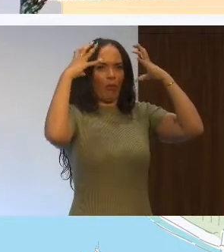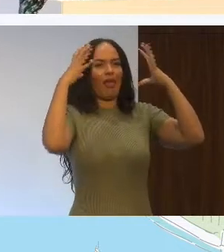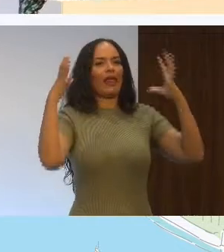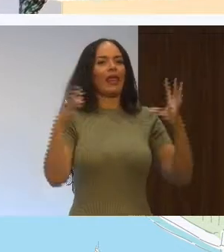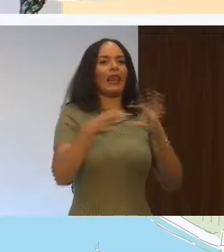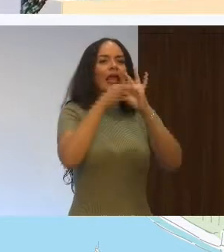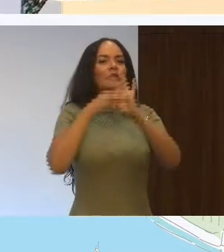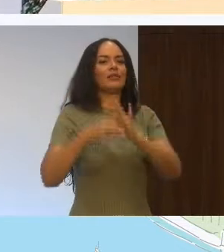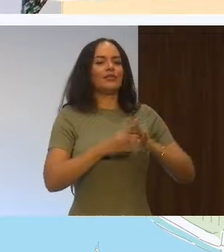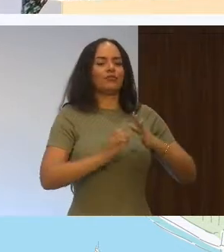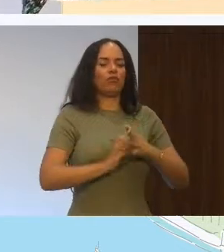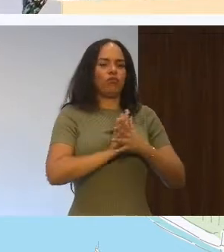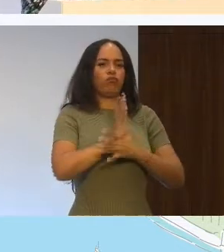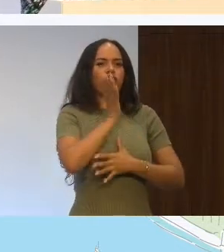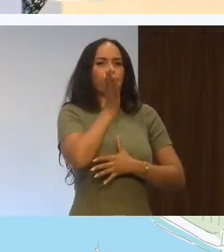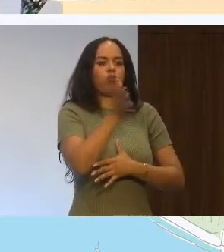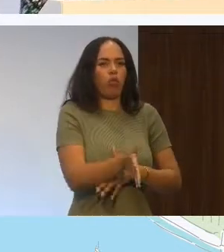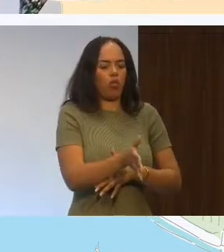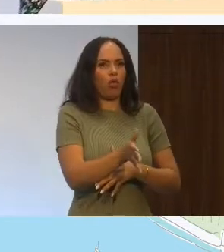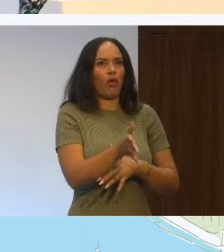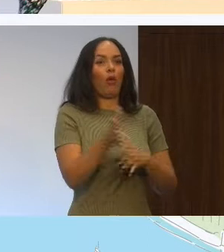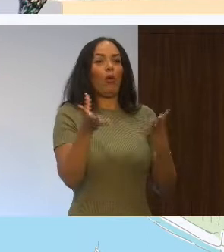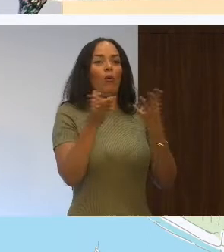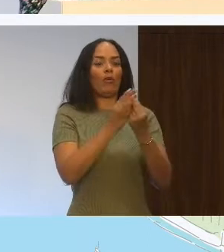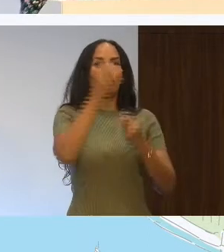vomiting and some of these light and sound and smell sensitivities.